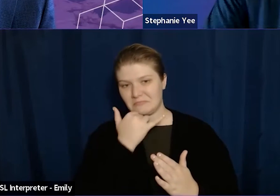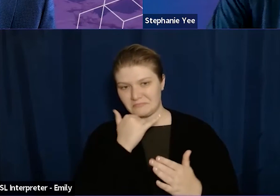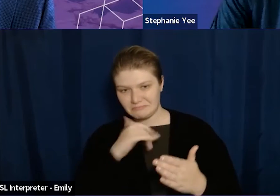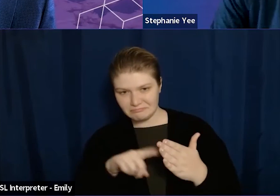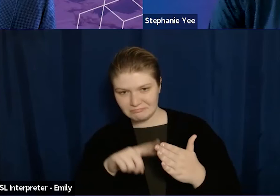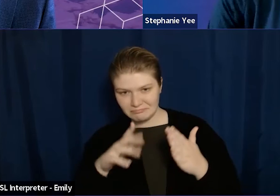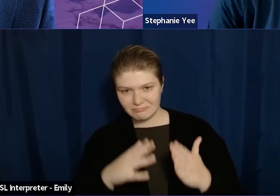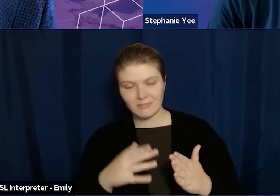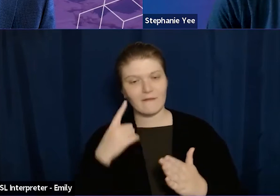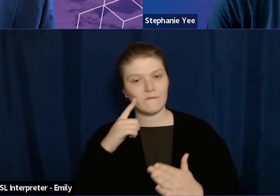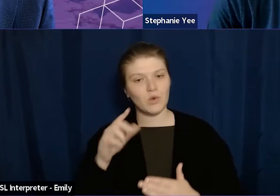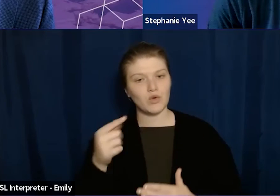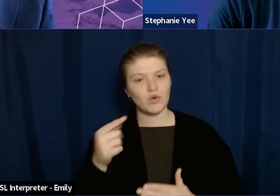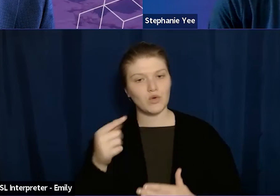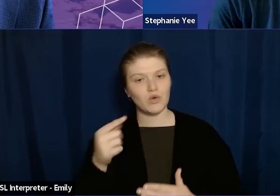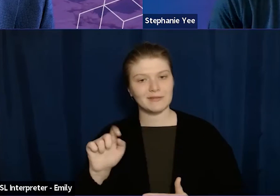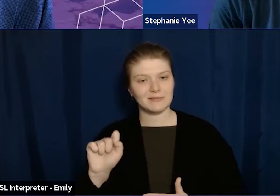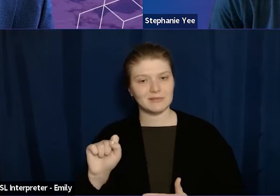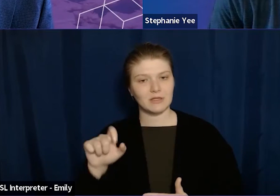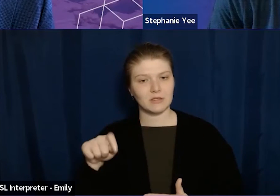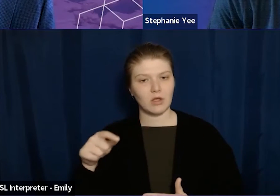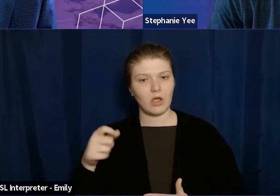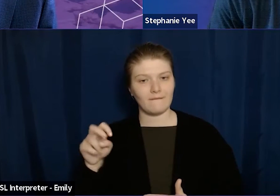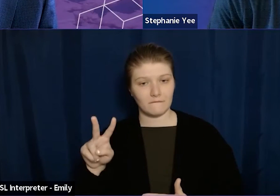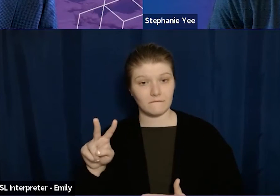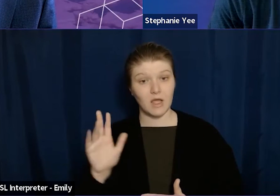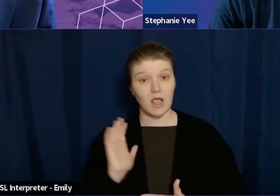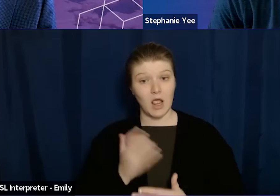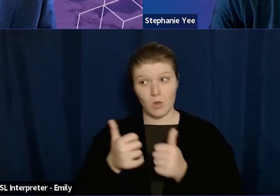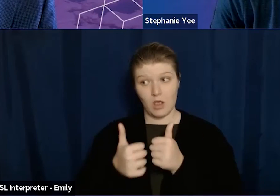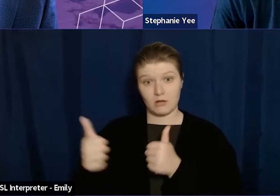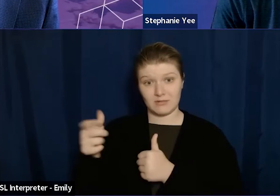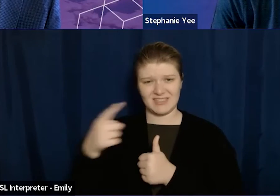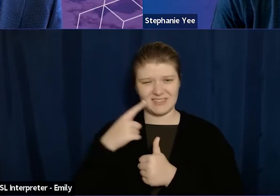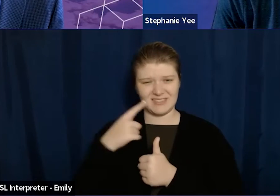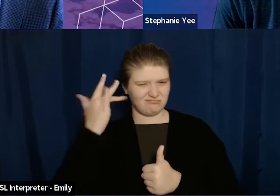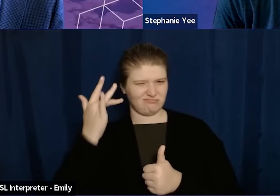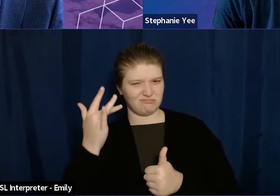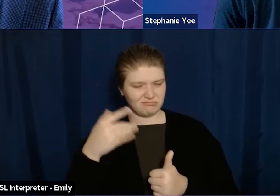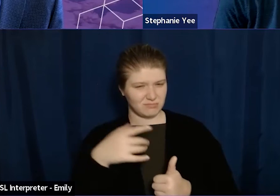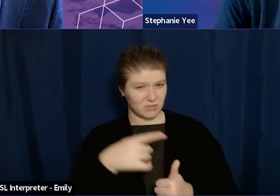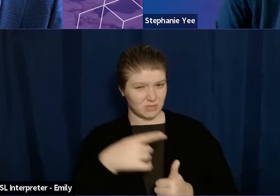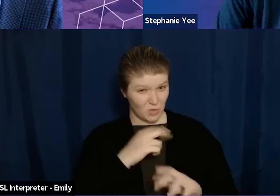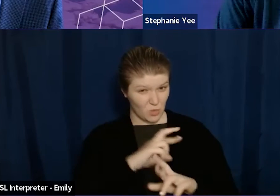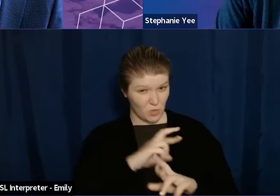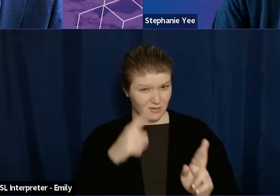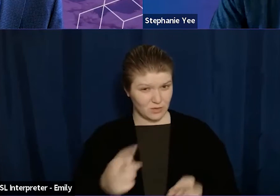And the Office of Sponsored Programs was annoyed that we said it was ready to submit when they can see we had an error, but she could not.